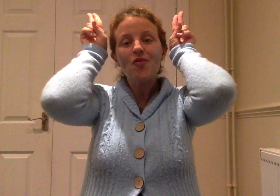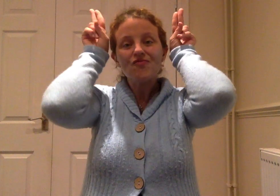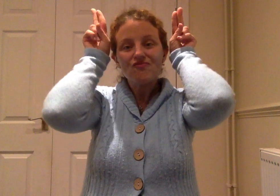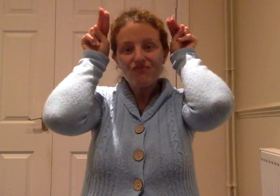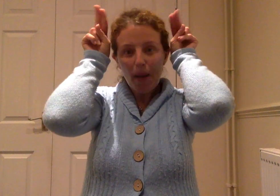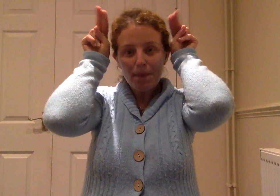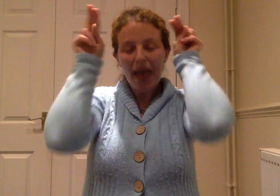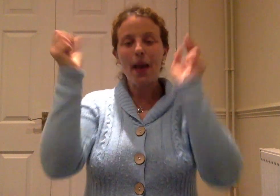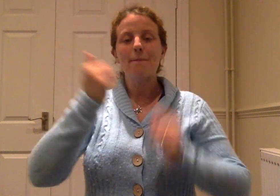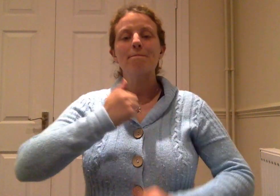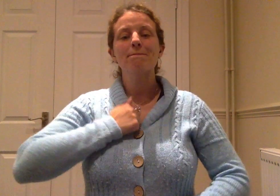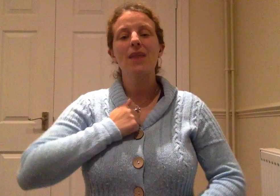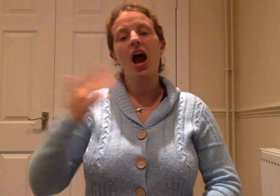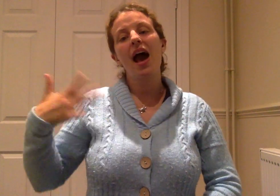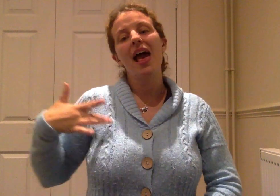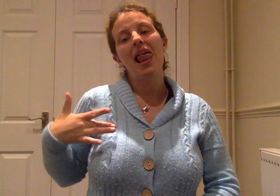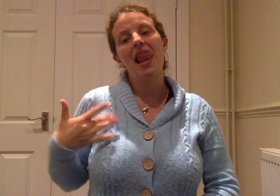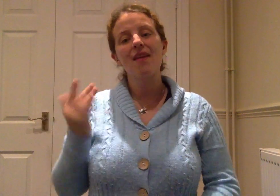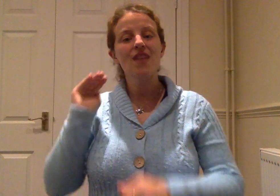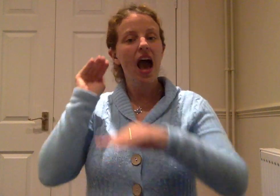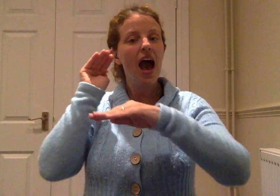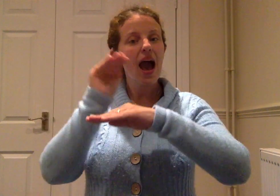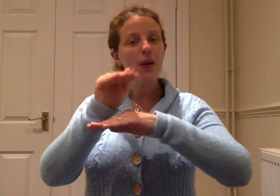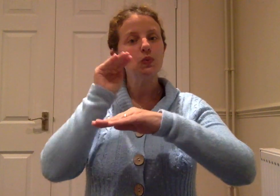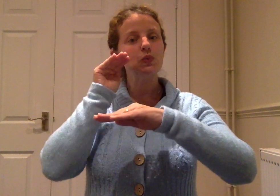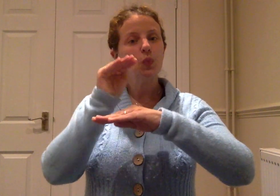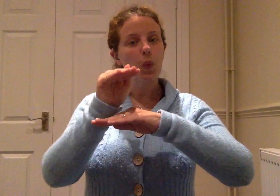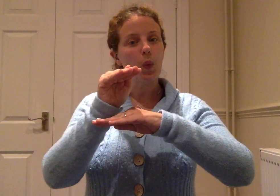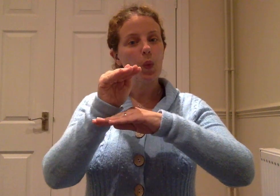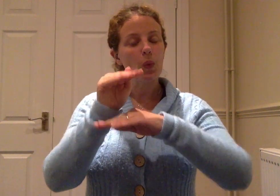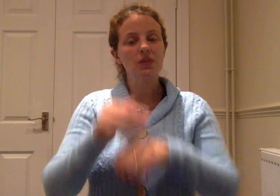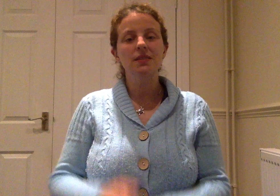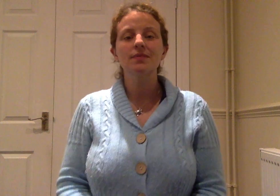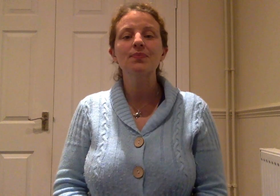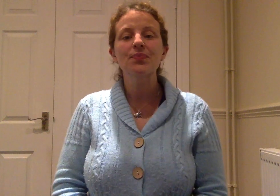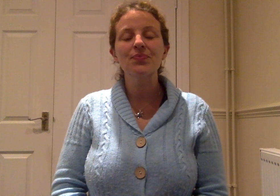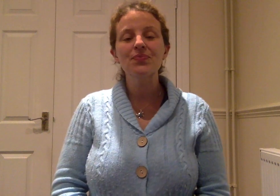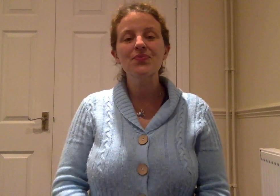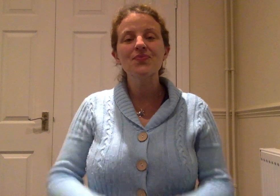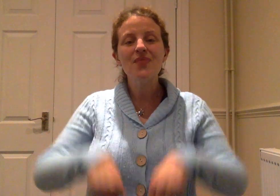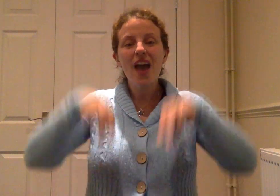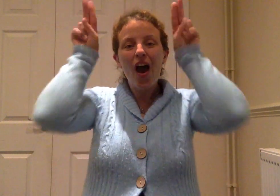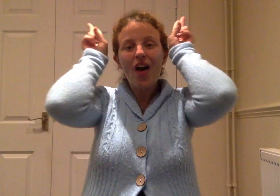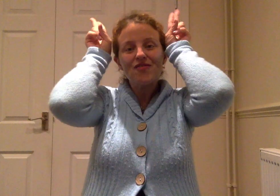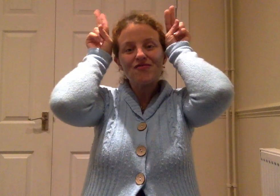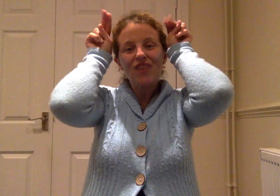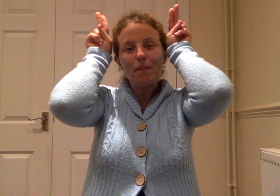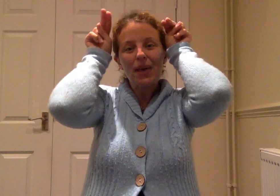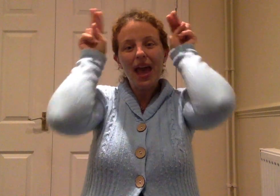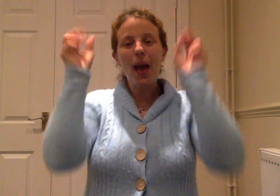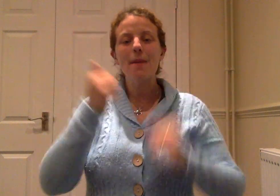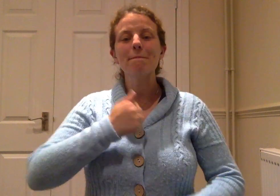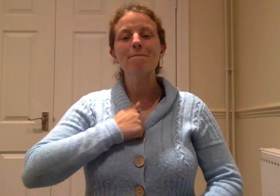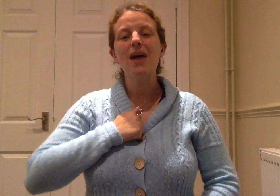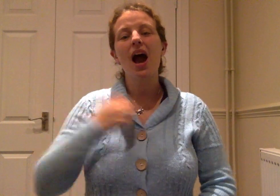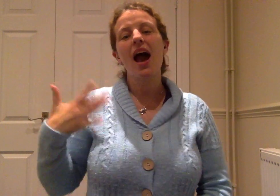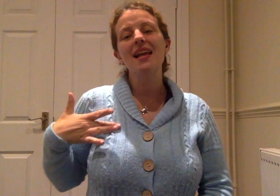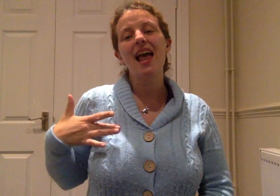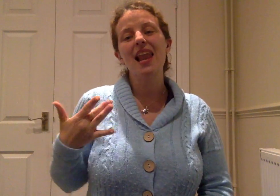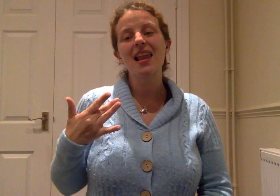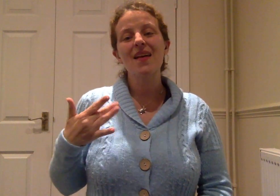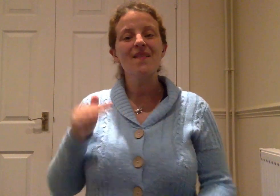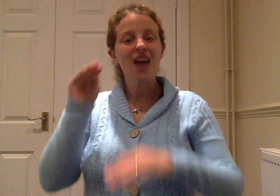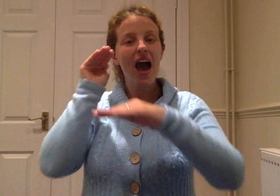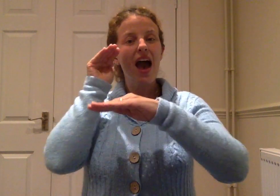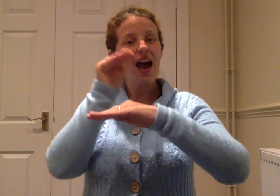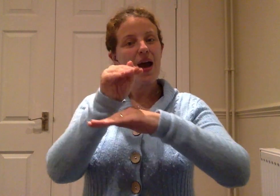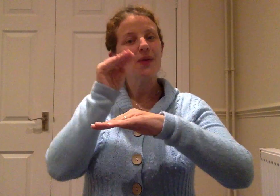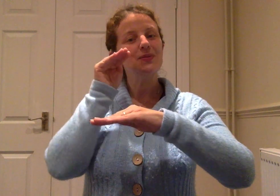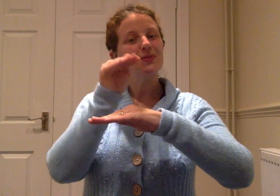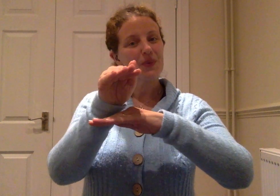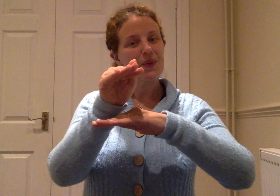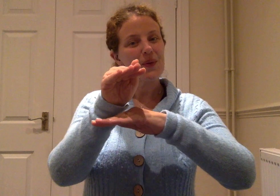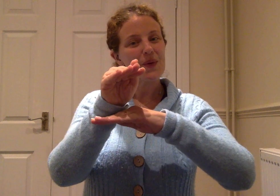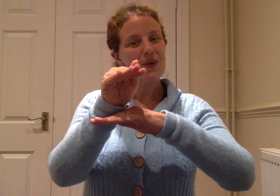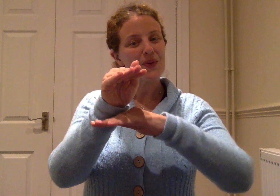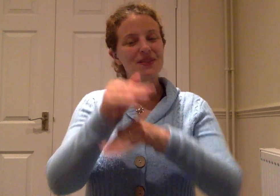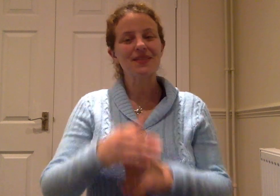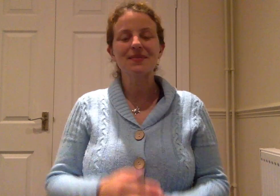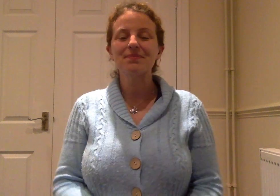Rabbit mine live outdoors.